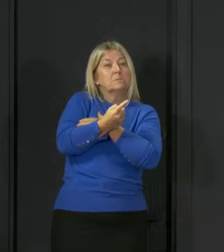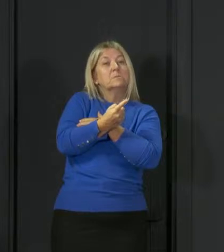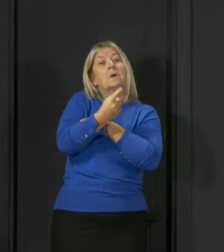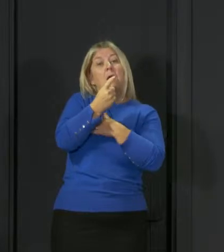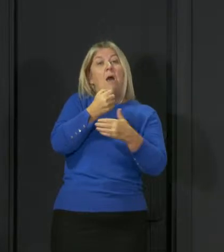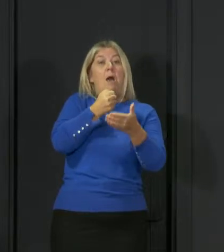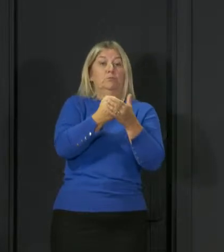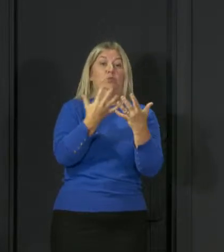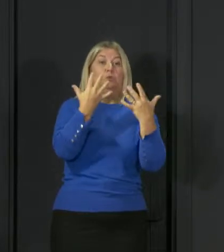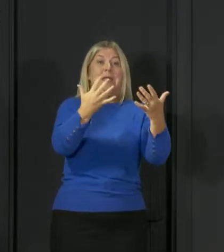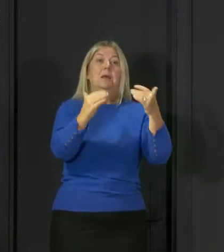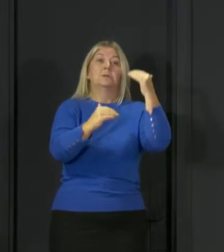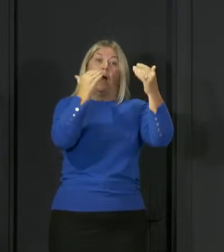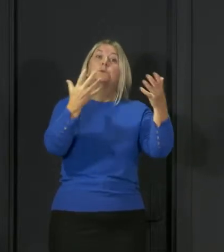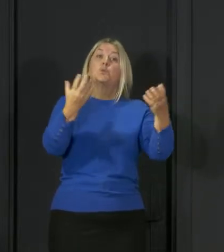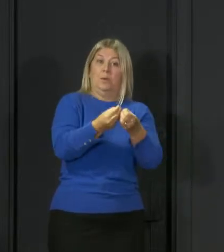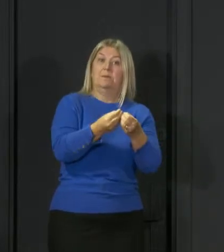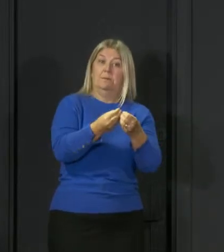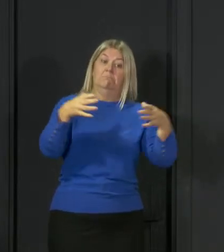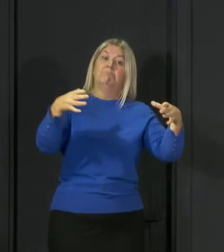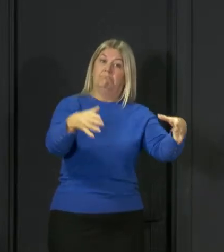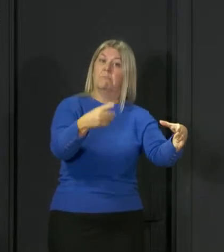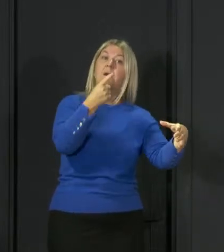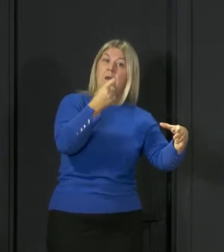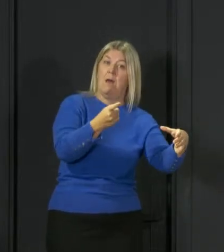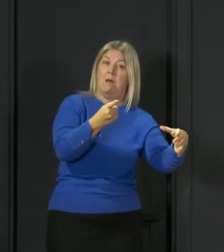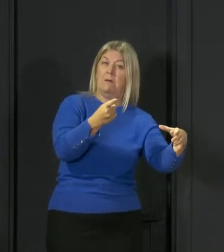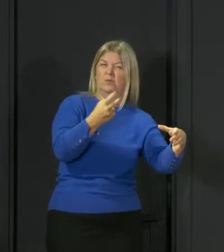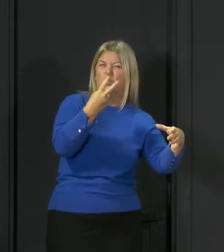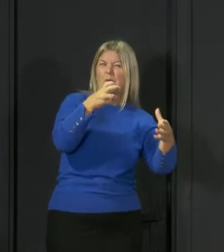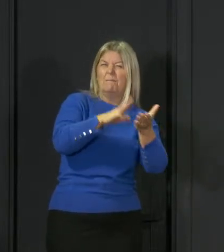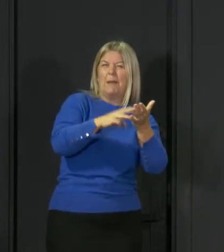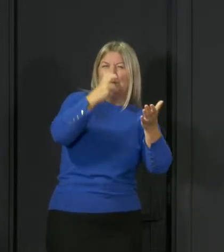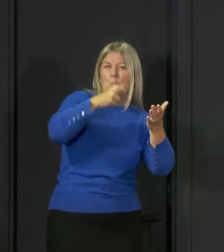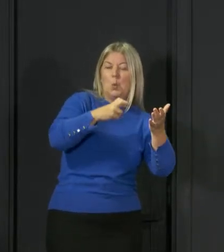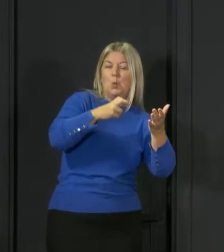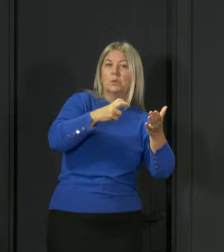now be present at any one time in these groups. Where children are over 12 months, we are still